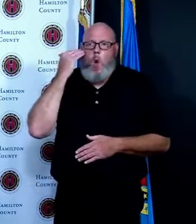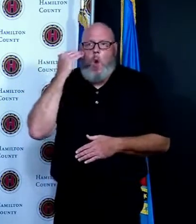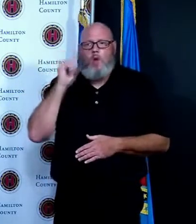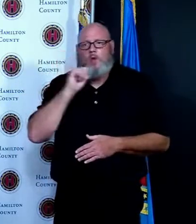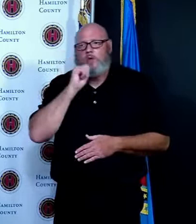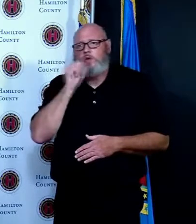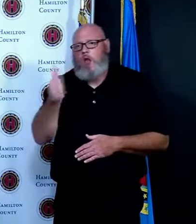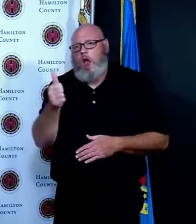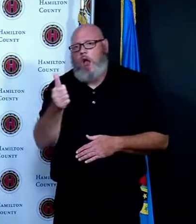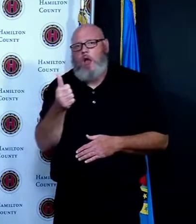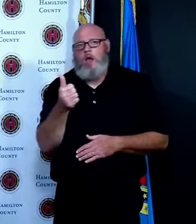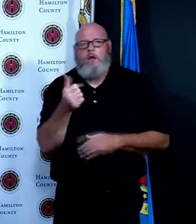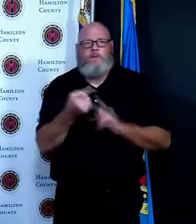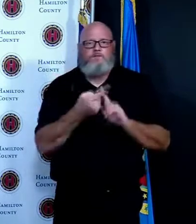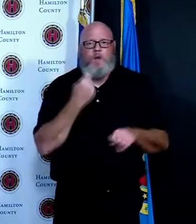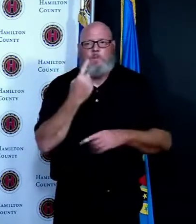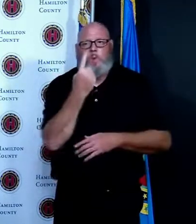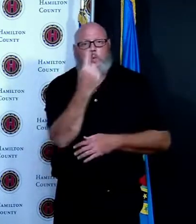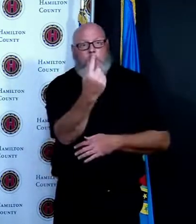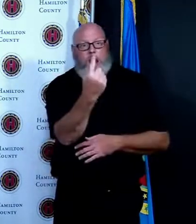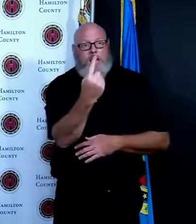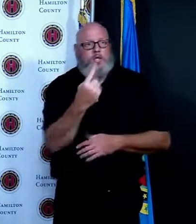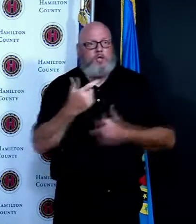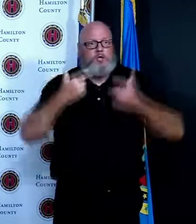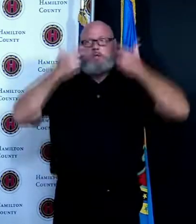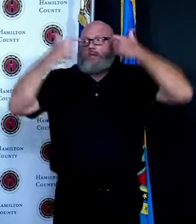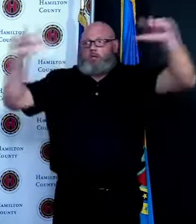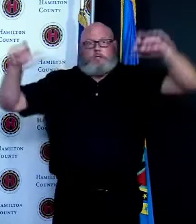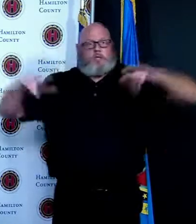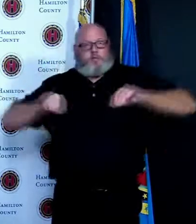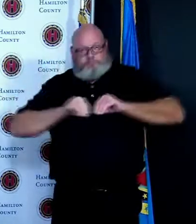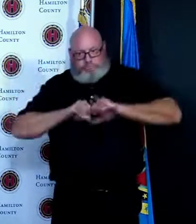people going shopping and being careless they're from gatherings after after work or